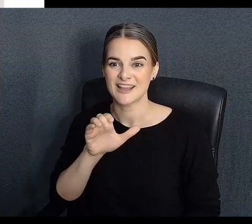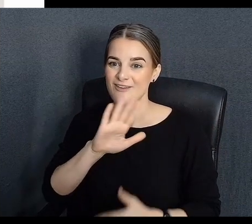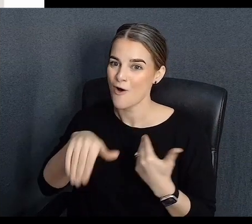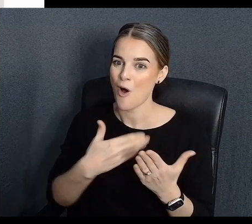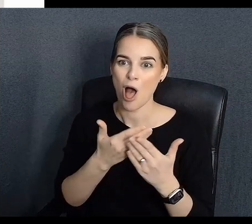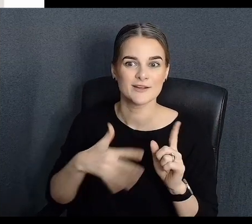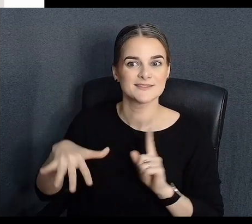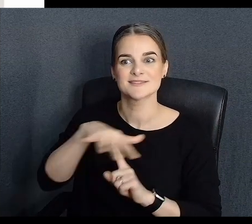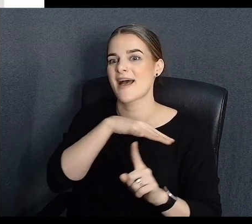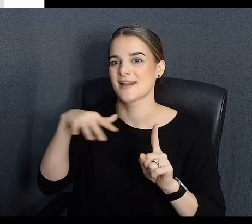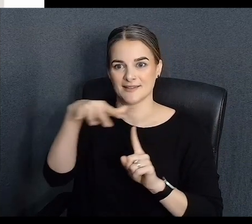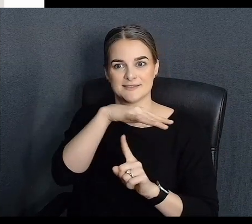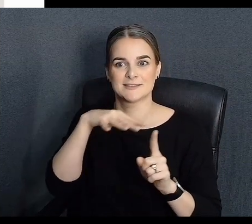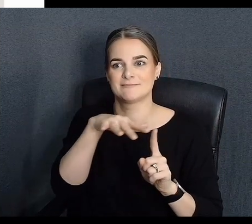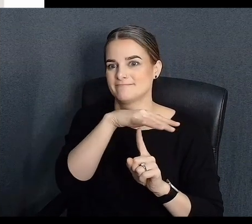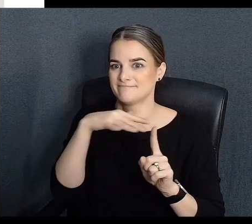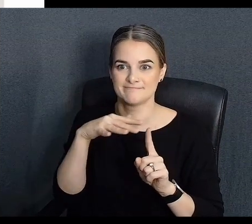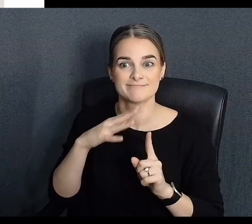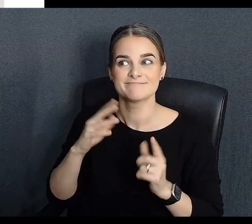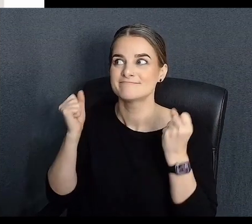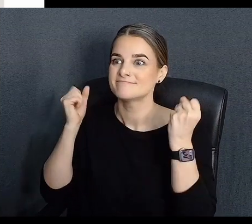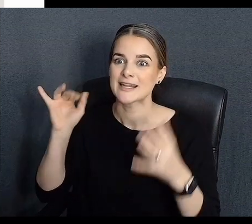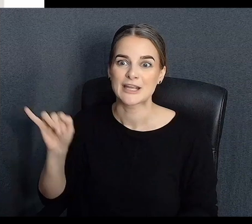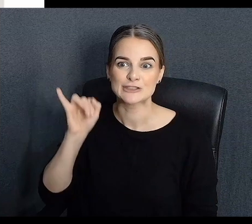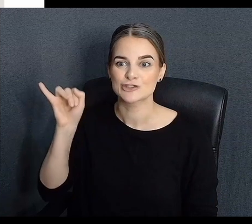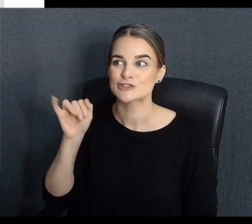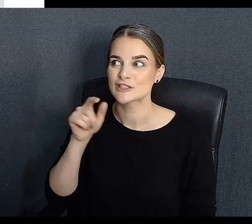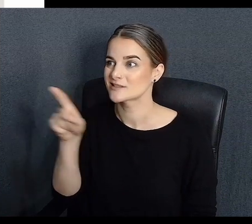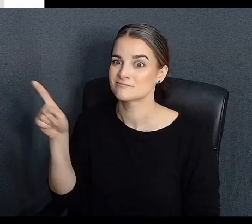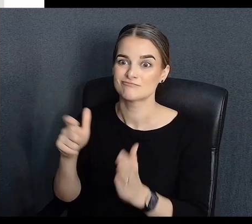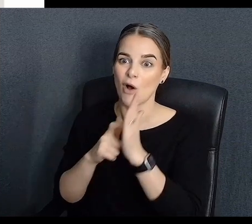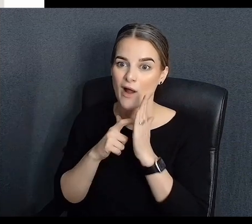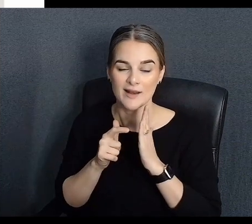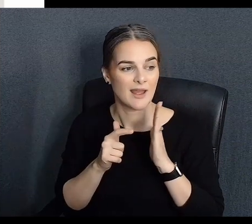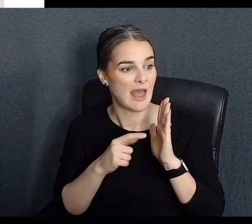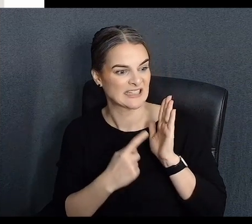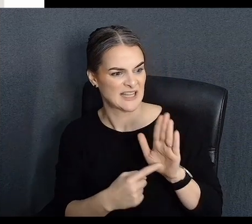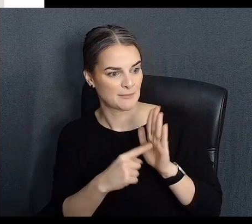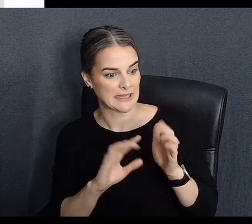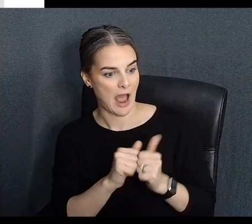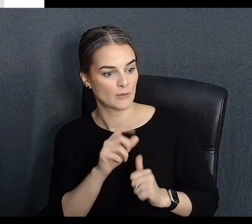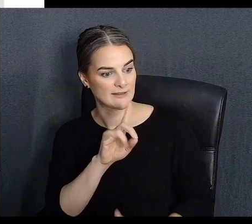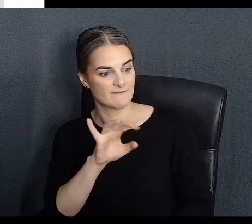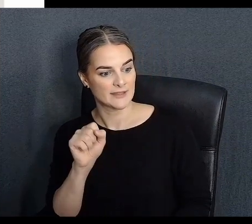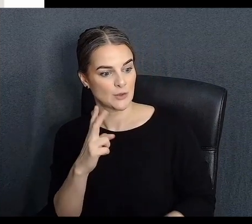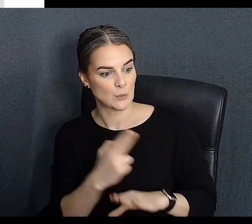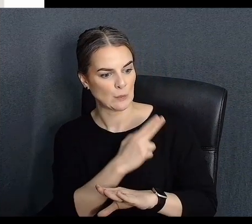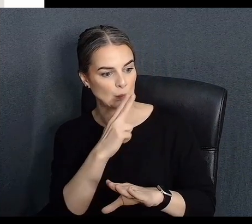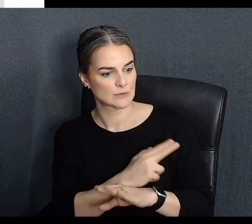A lot of insurances are going to require examples of how this device was used, how it was successful for the person.